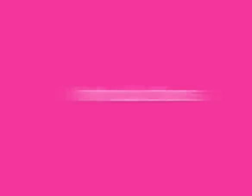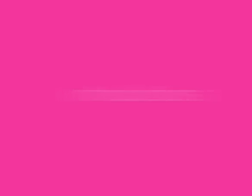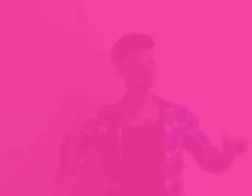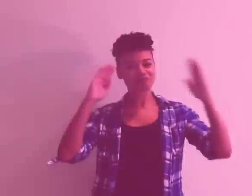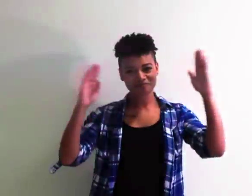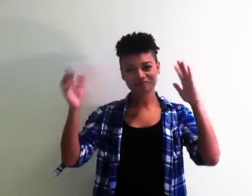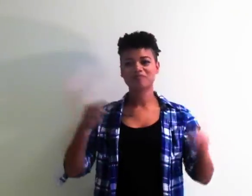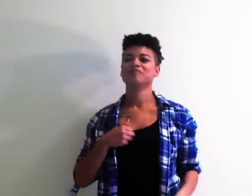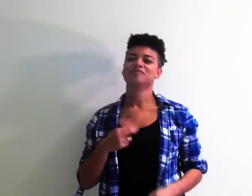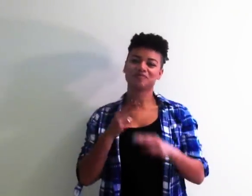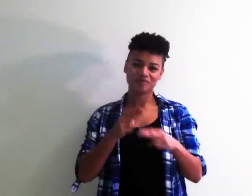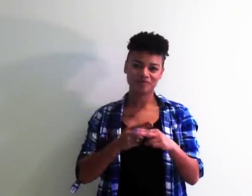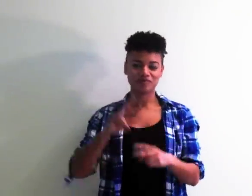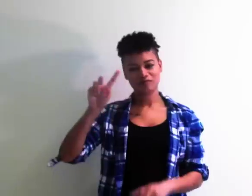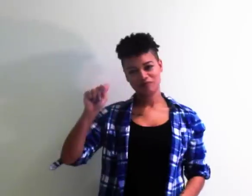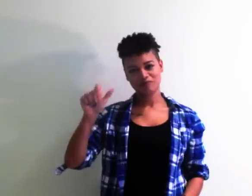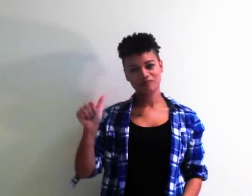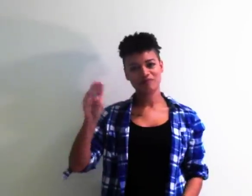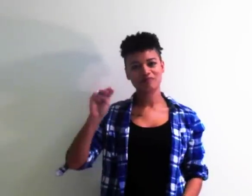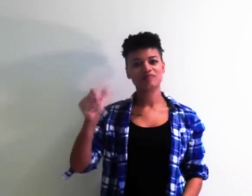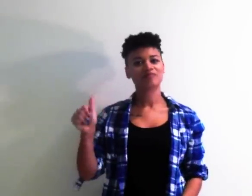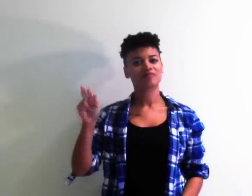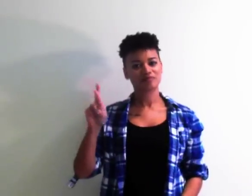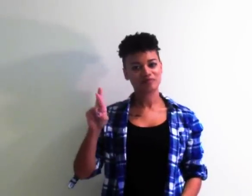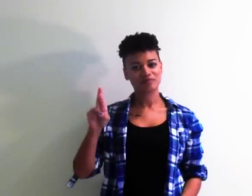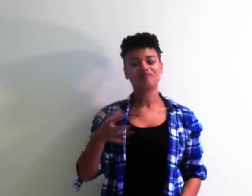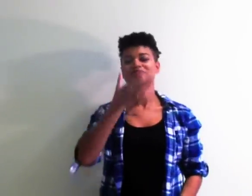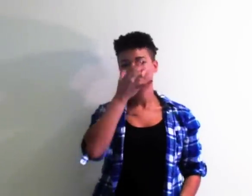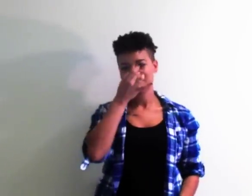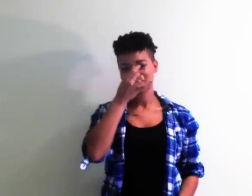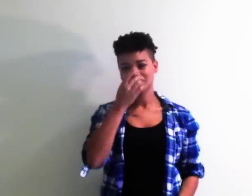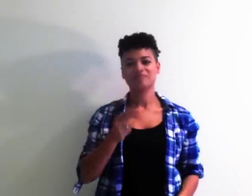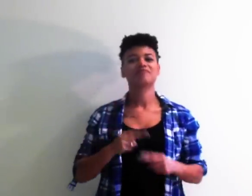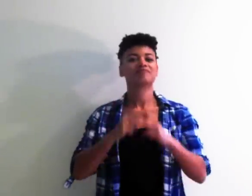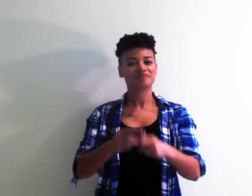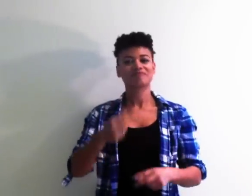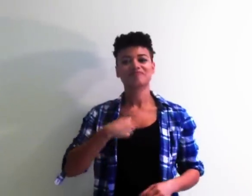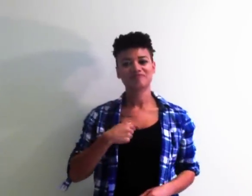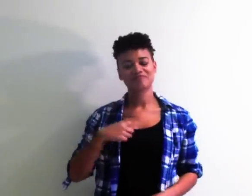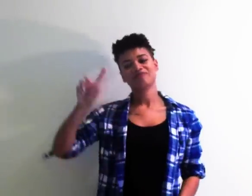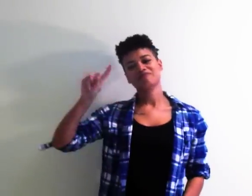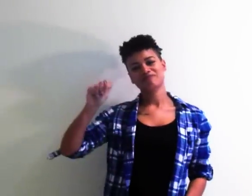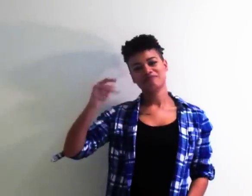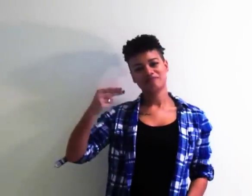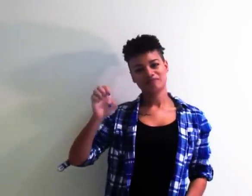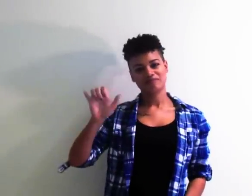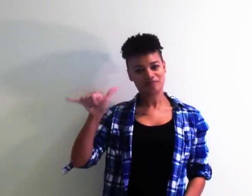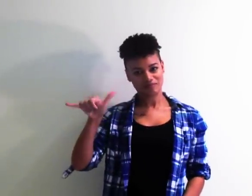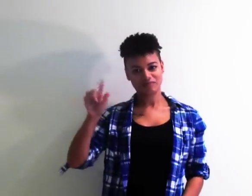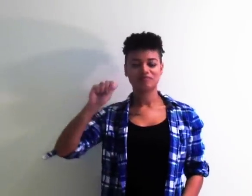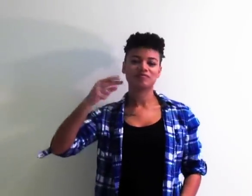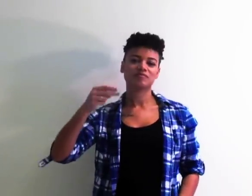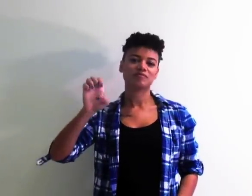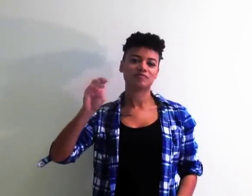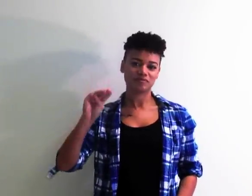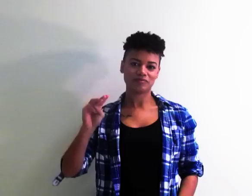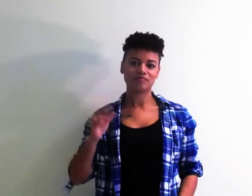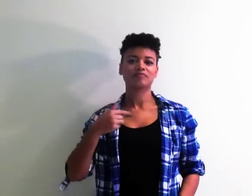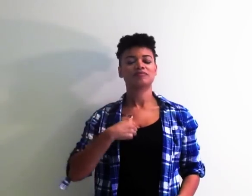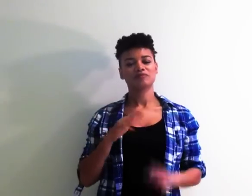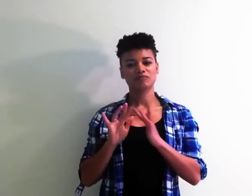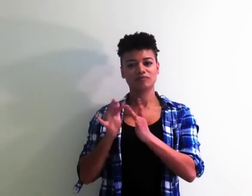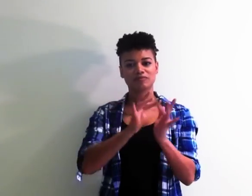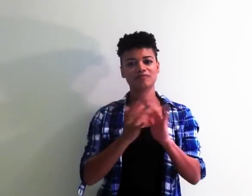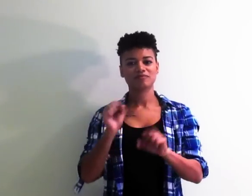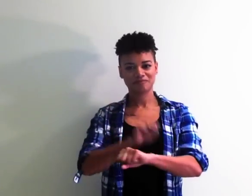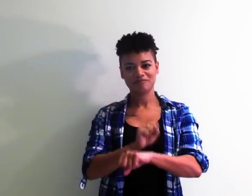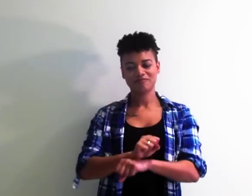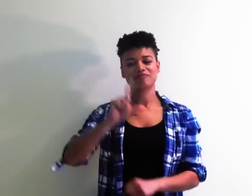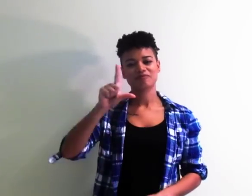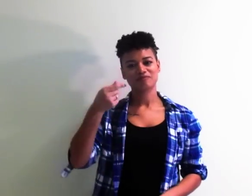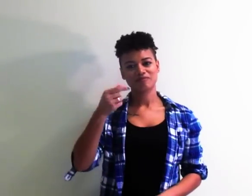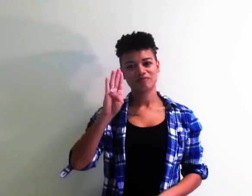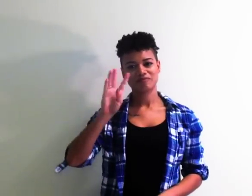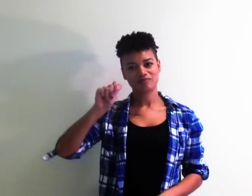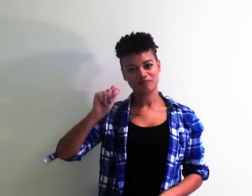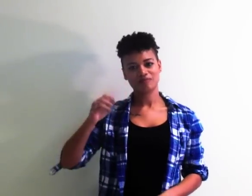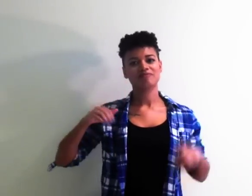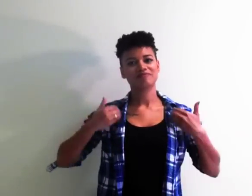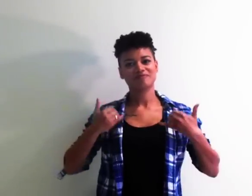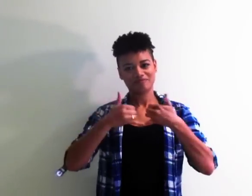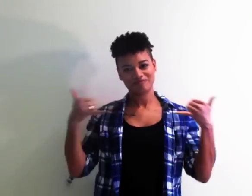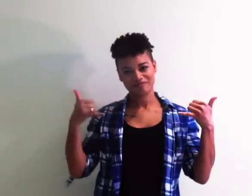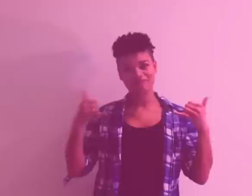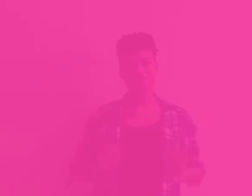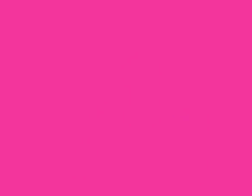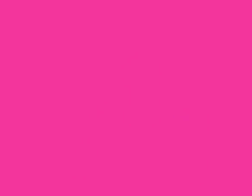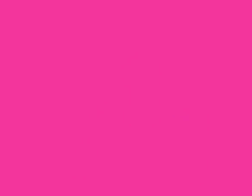Hello, my name is Tamar. (shows sign name) I go by they/them pronouns. I am the Outreach Worker at the LGBT Youth Line.